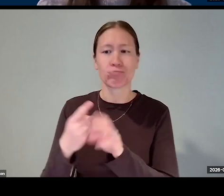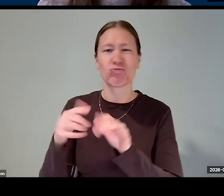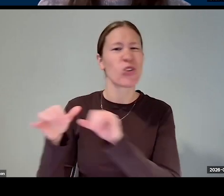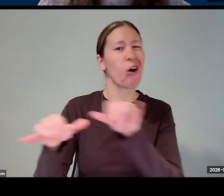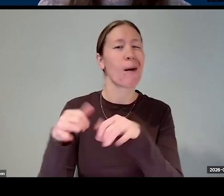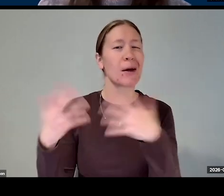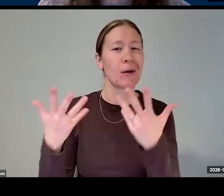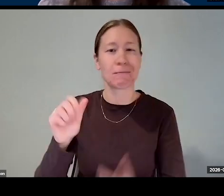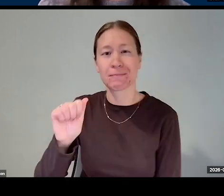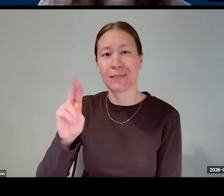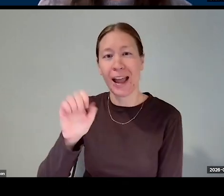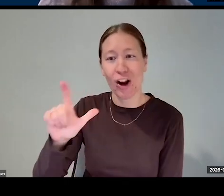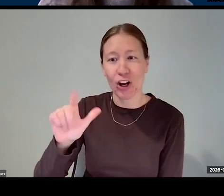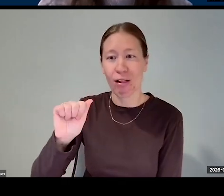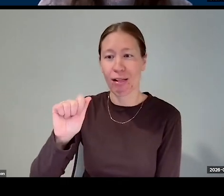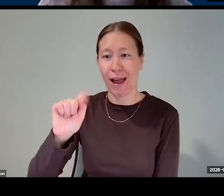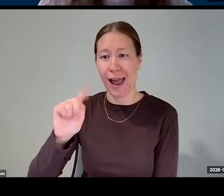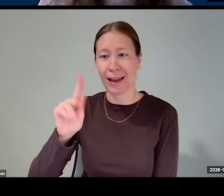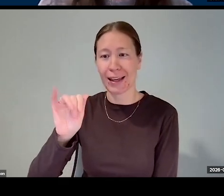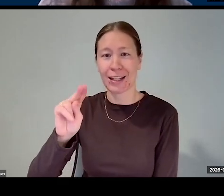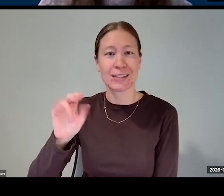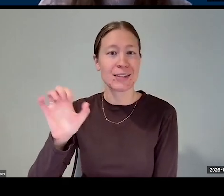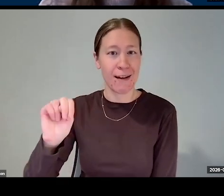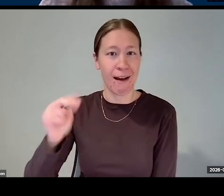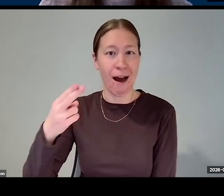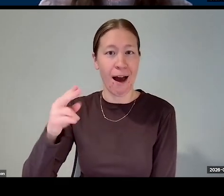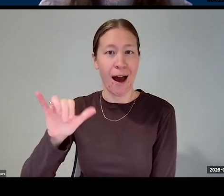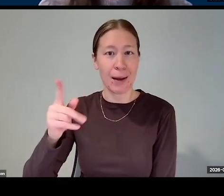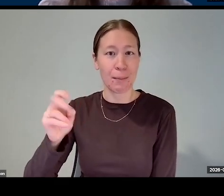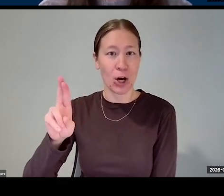Atkinson Hyperlegible, Calibri, Georgia and Verdana.